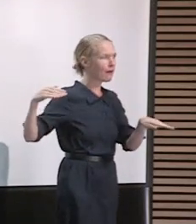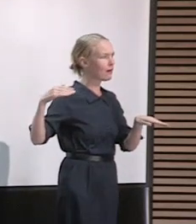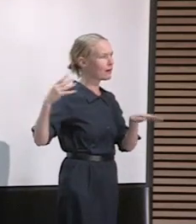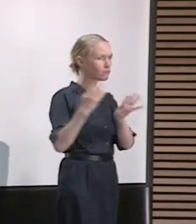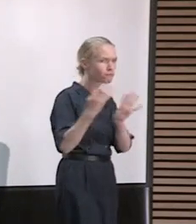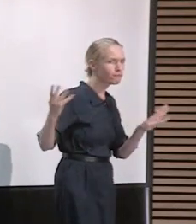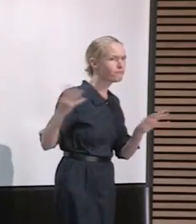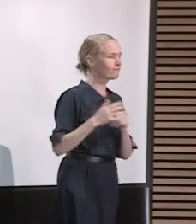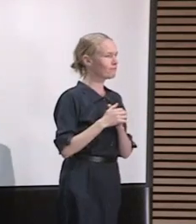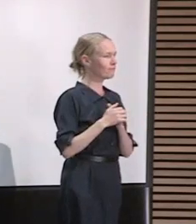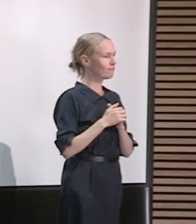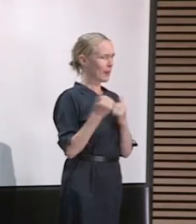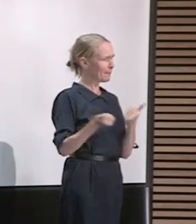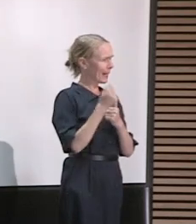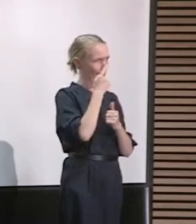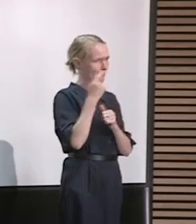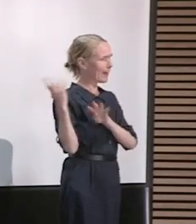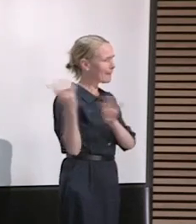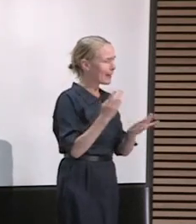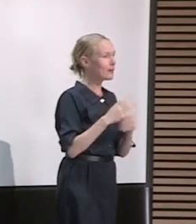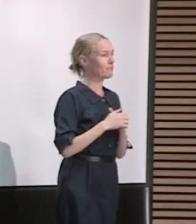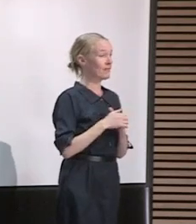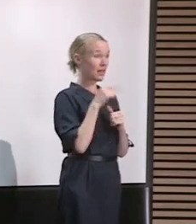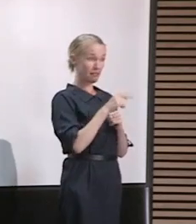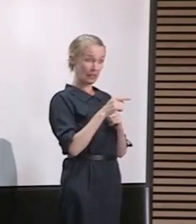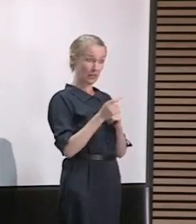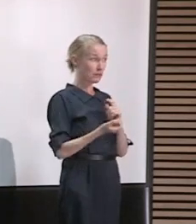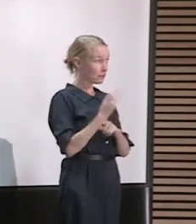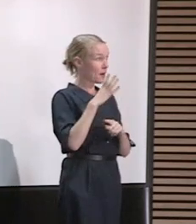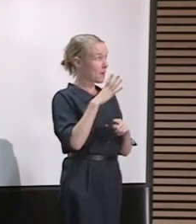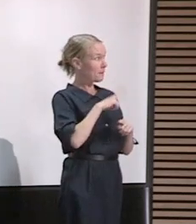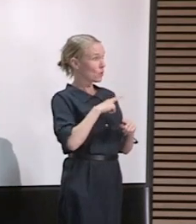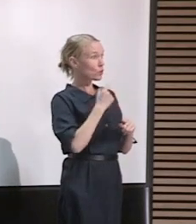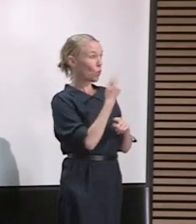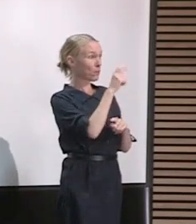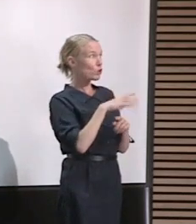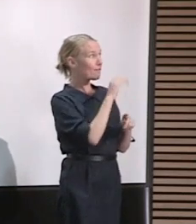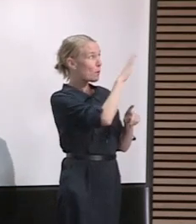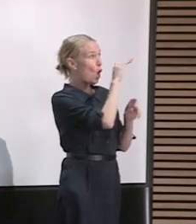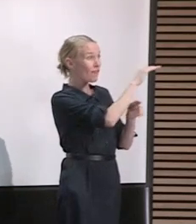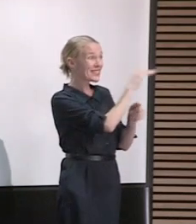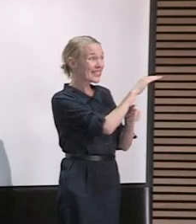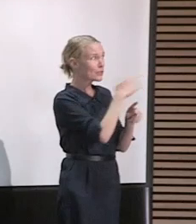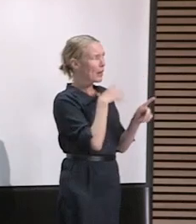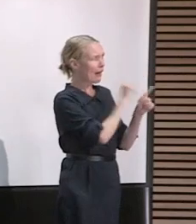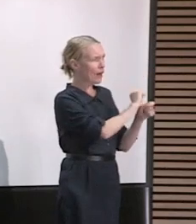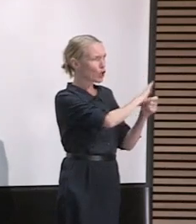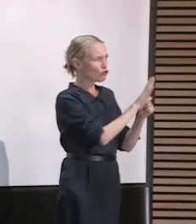and that was in response to part of an investigation for one of our cases - a case that had been identified who